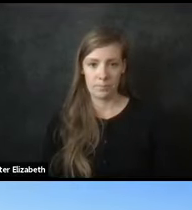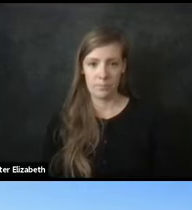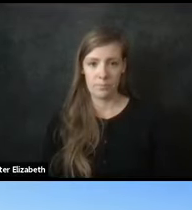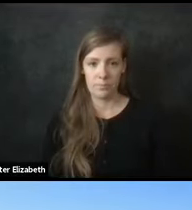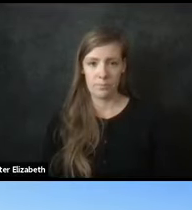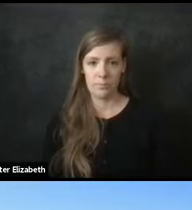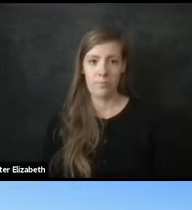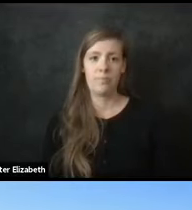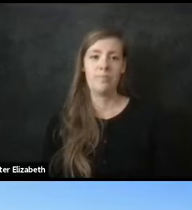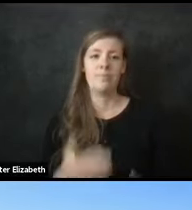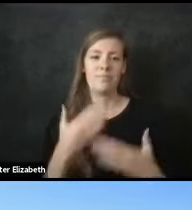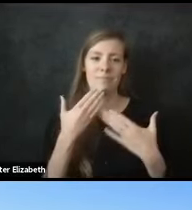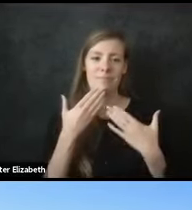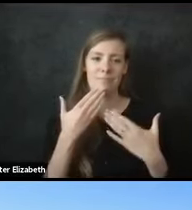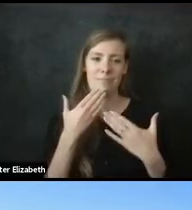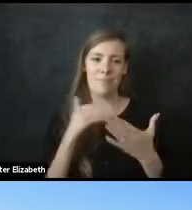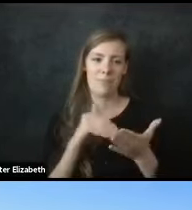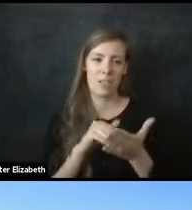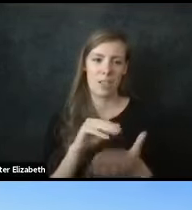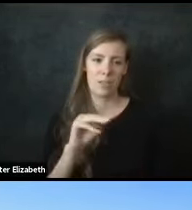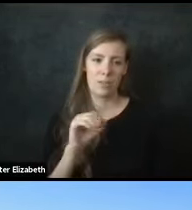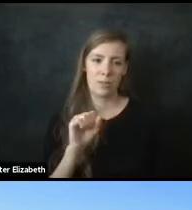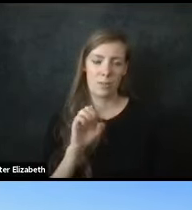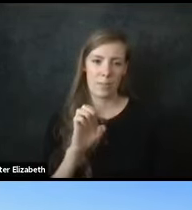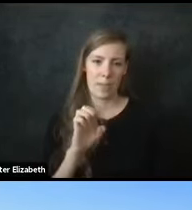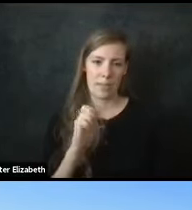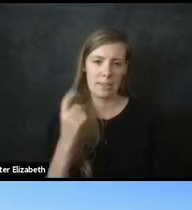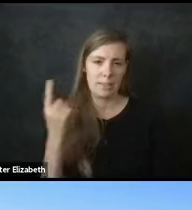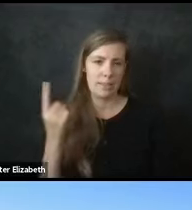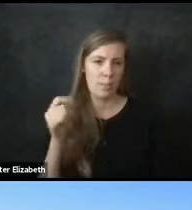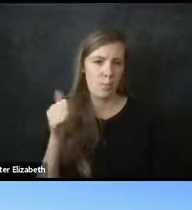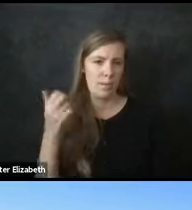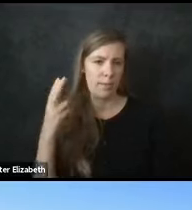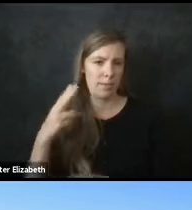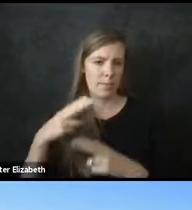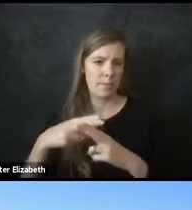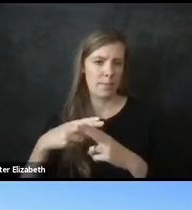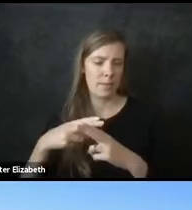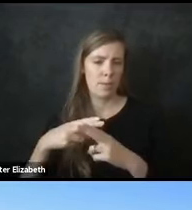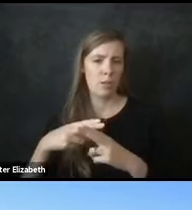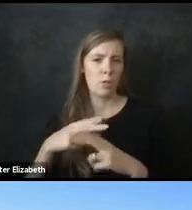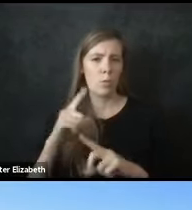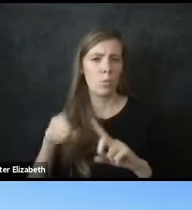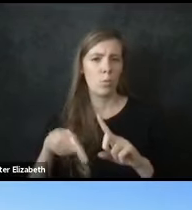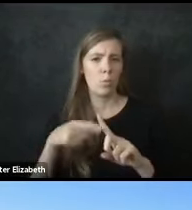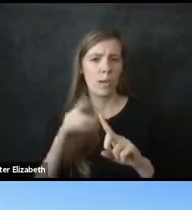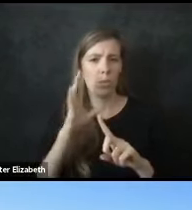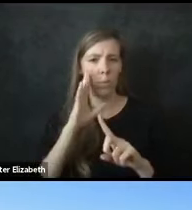Mace. Along those lines, Marsha from Community asks, when will the mask mandate be lifted?